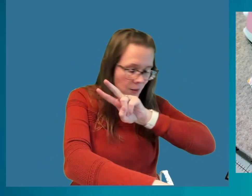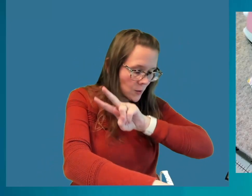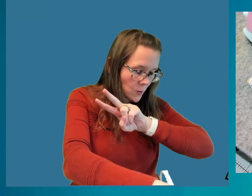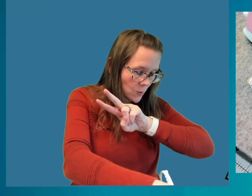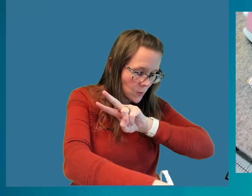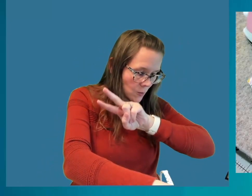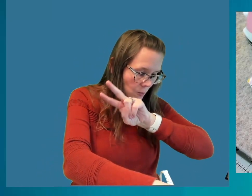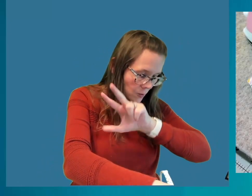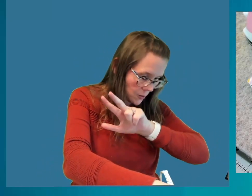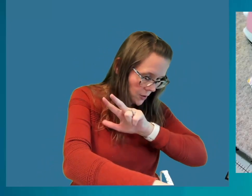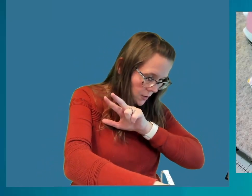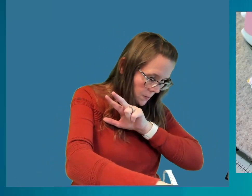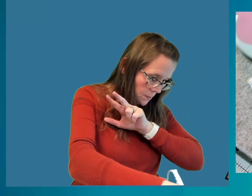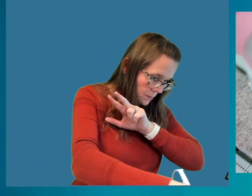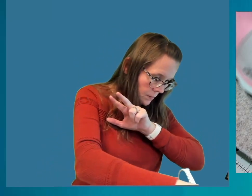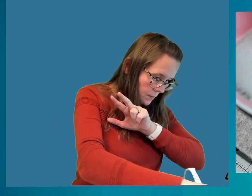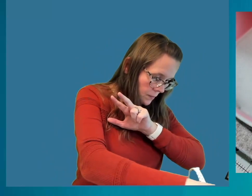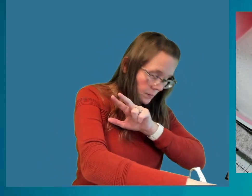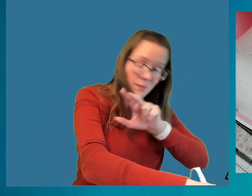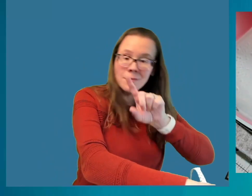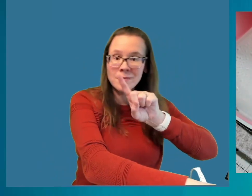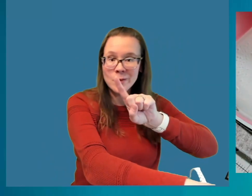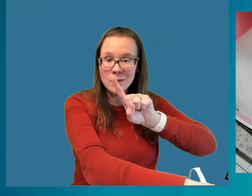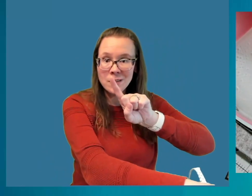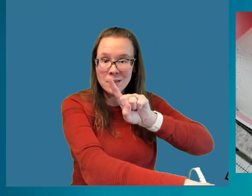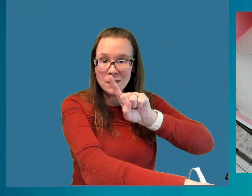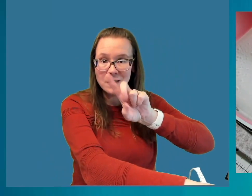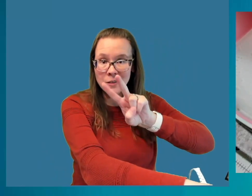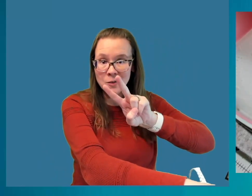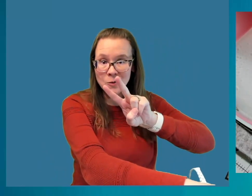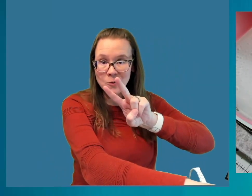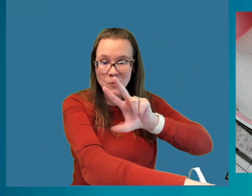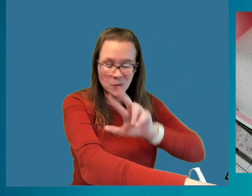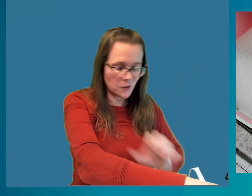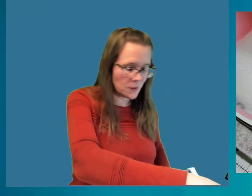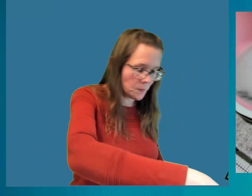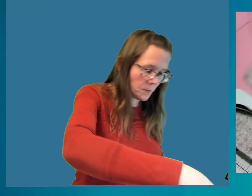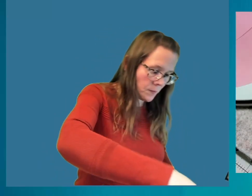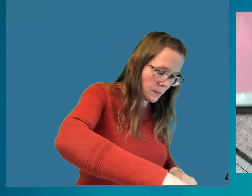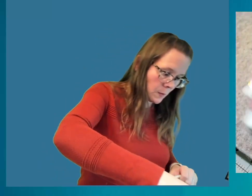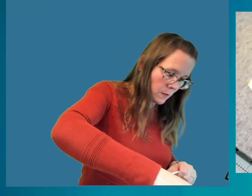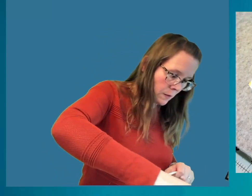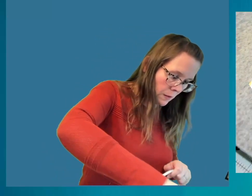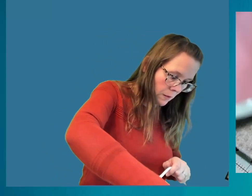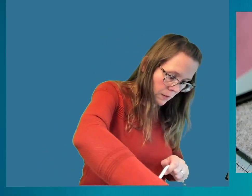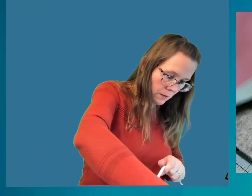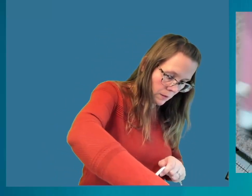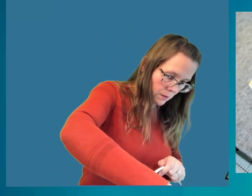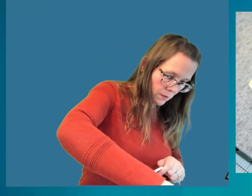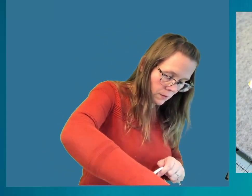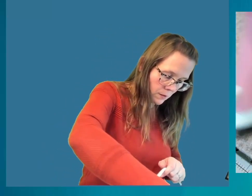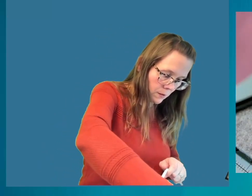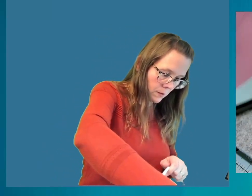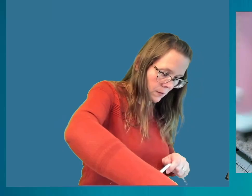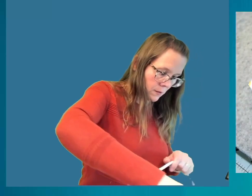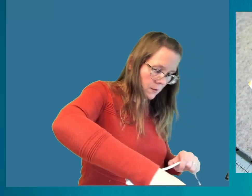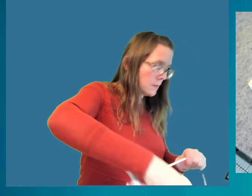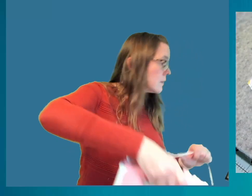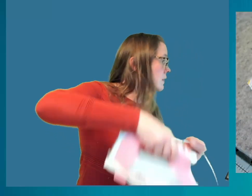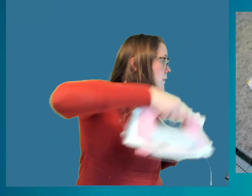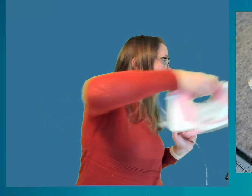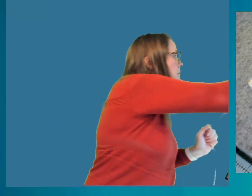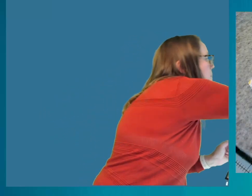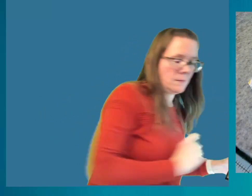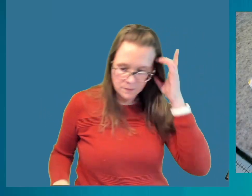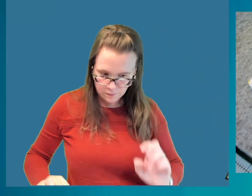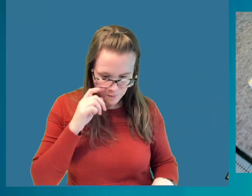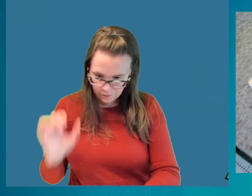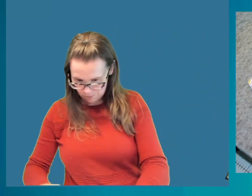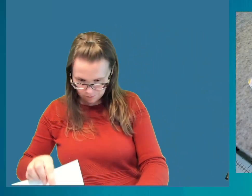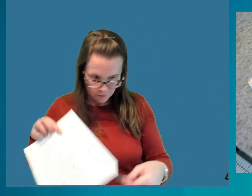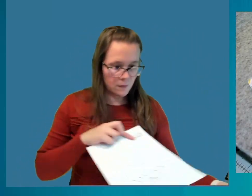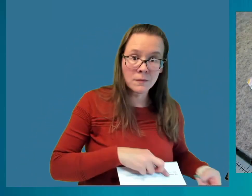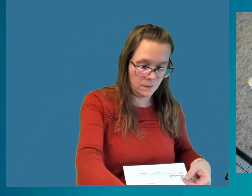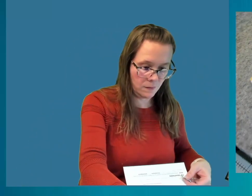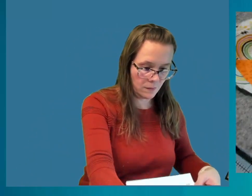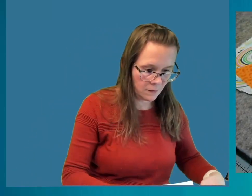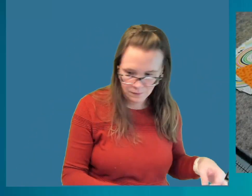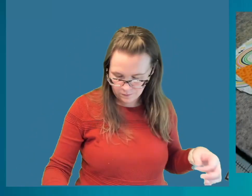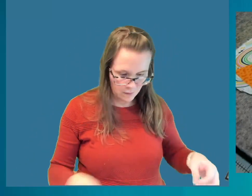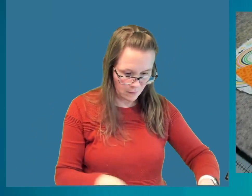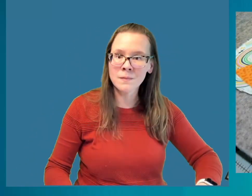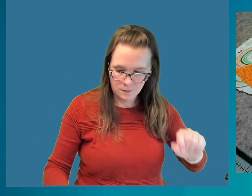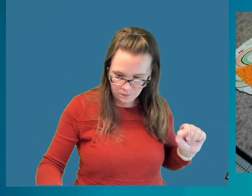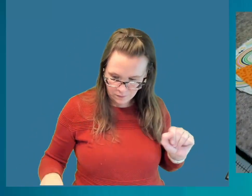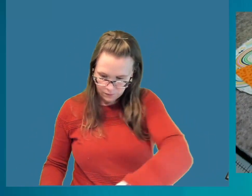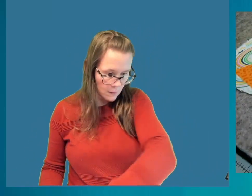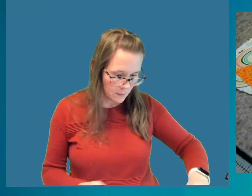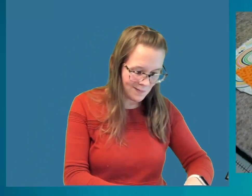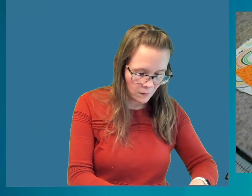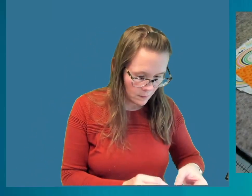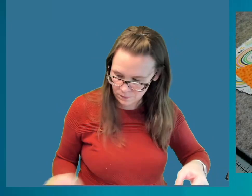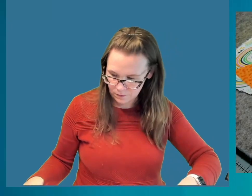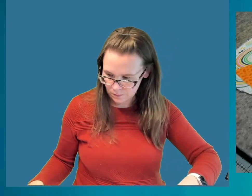then doing my little 3 second press over all the areas and little ironing for good measure.